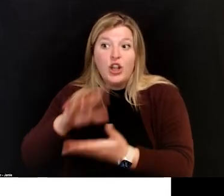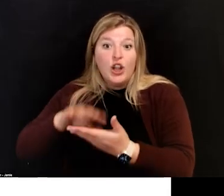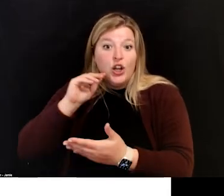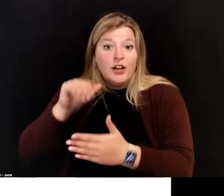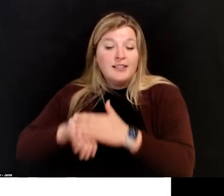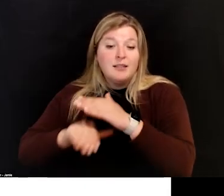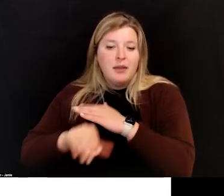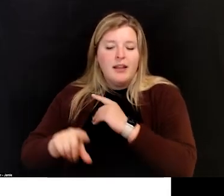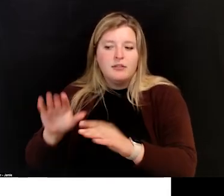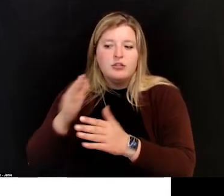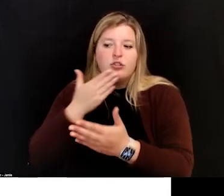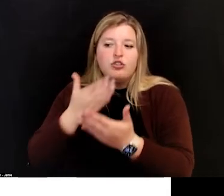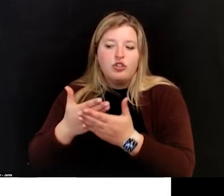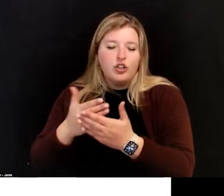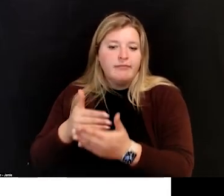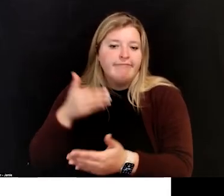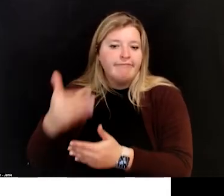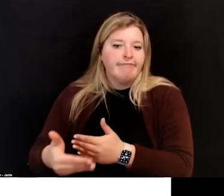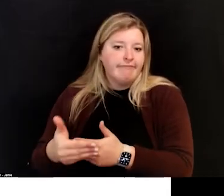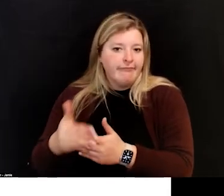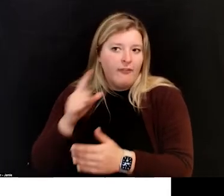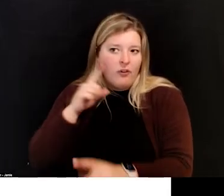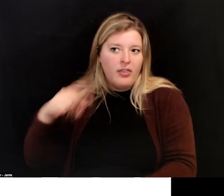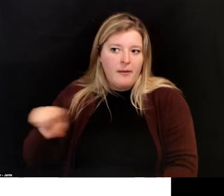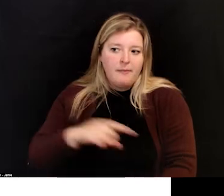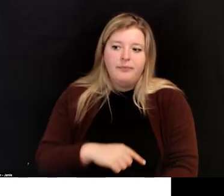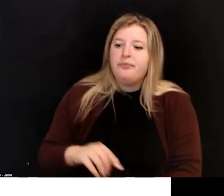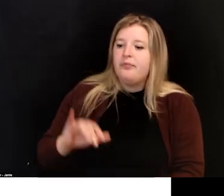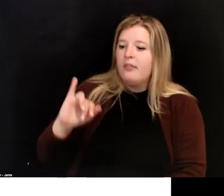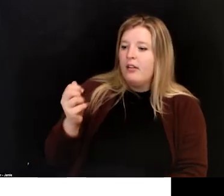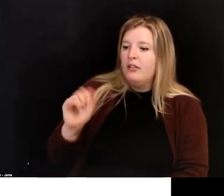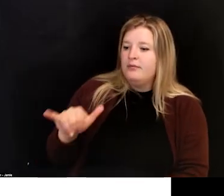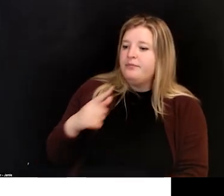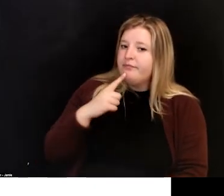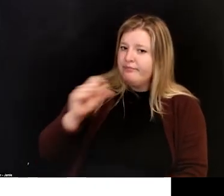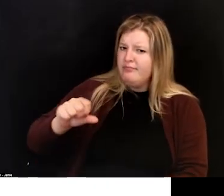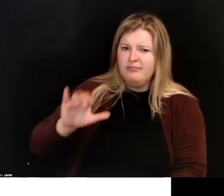[Jay] Yeah, I think that's great advice, especially the toolkit part.